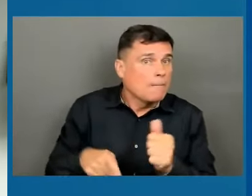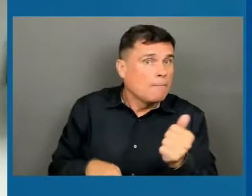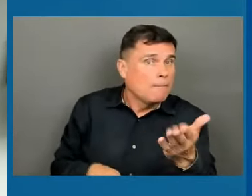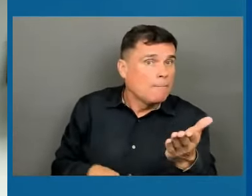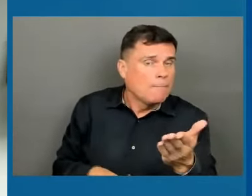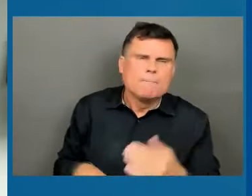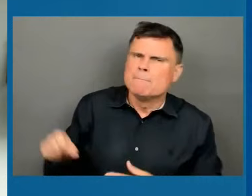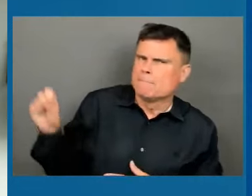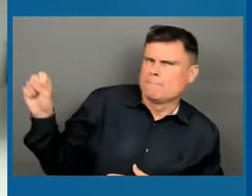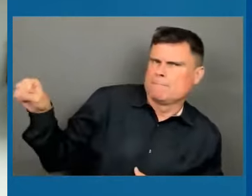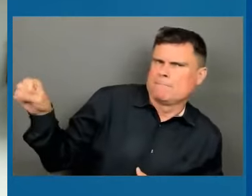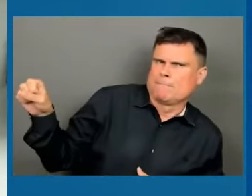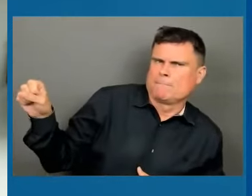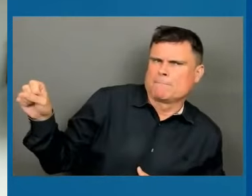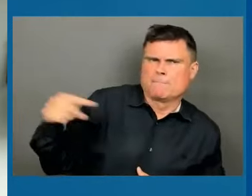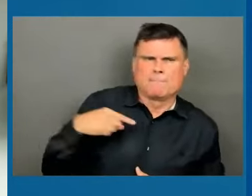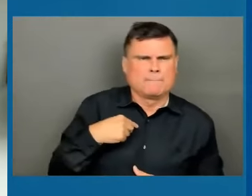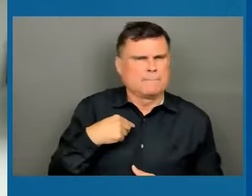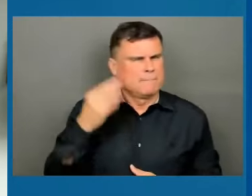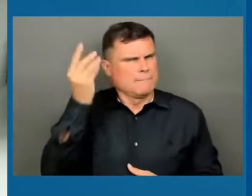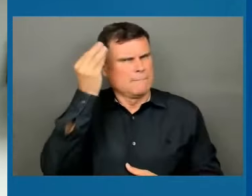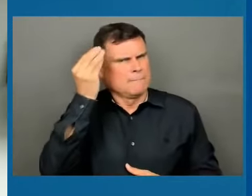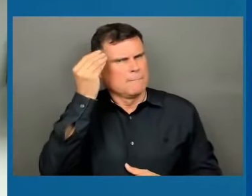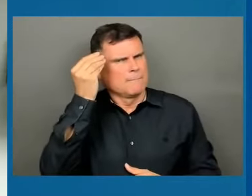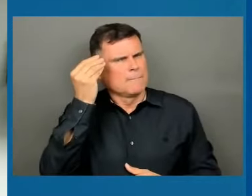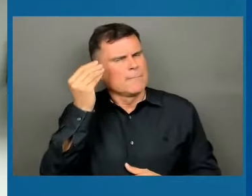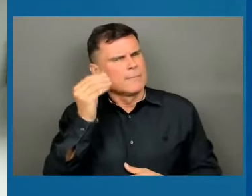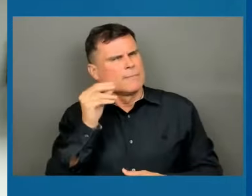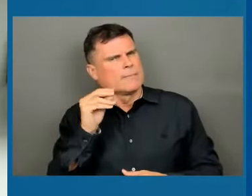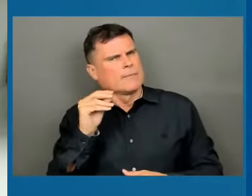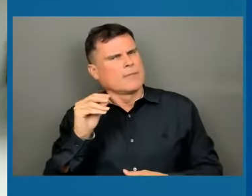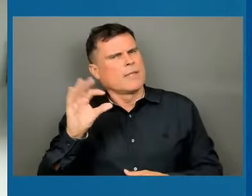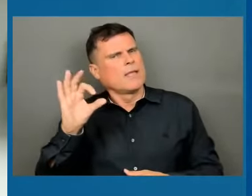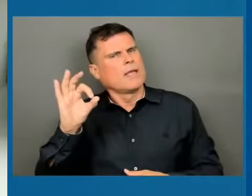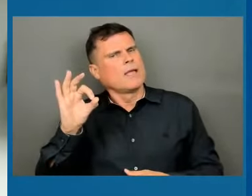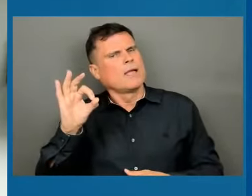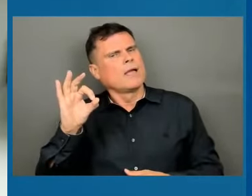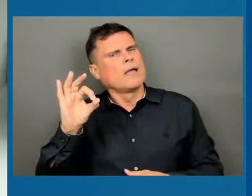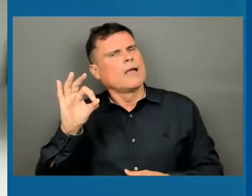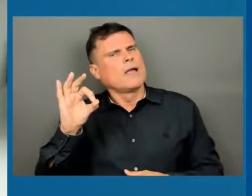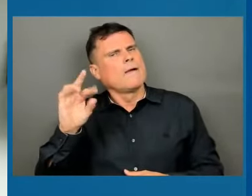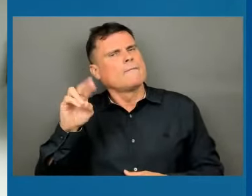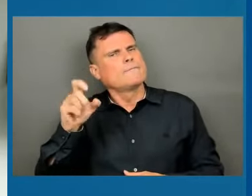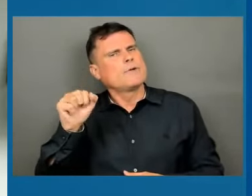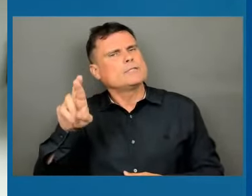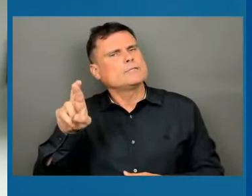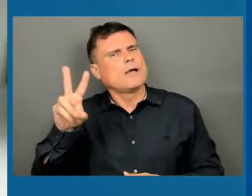population area from the Fraser Valley and metro Vancouver f I